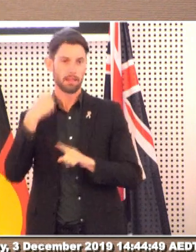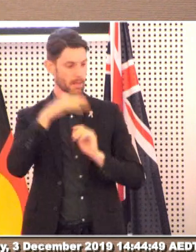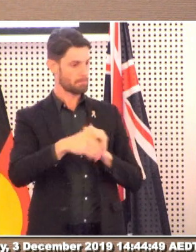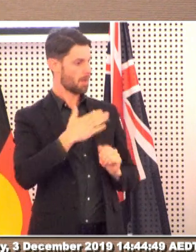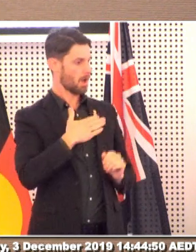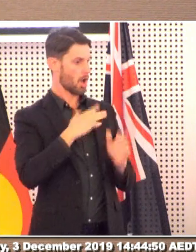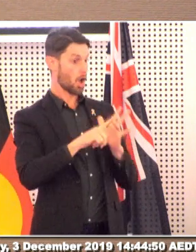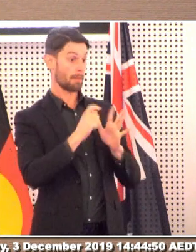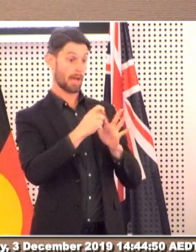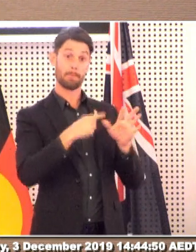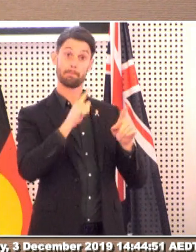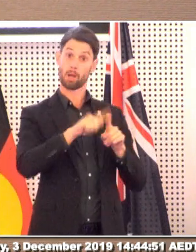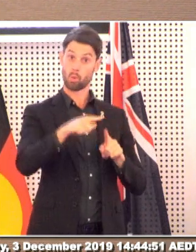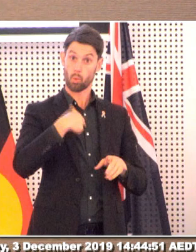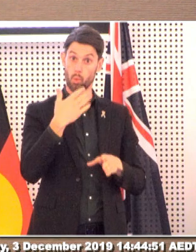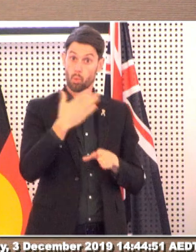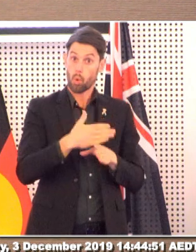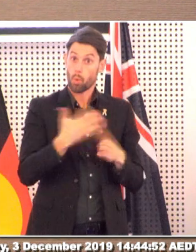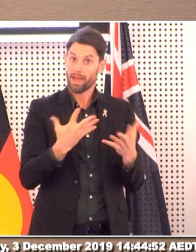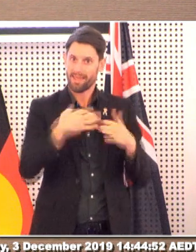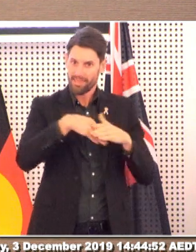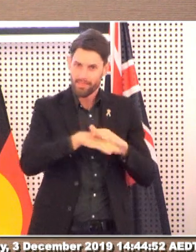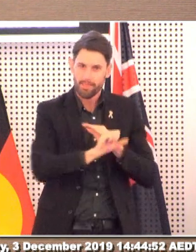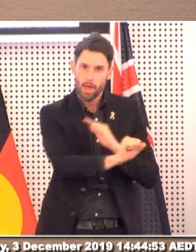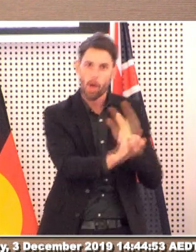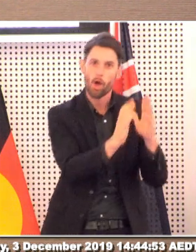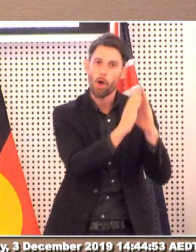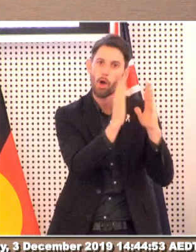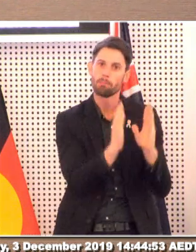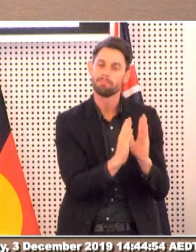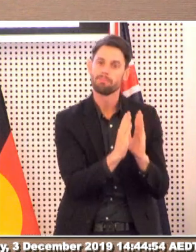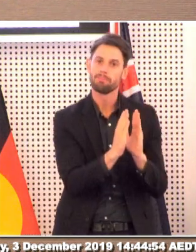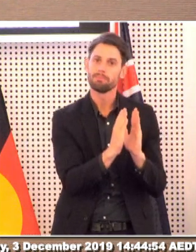close to people’s homes, making very fundamental decisions about an individual’s